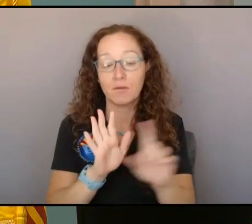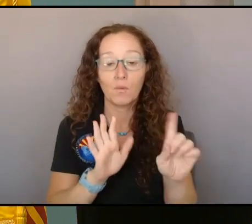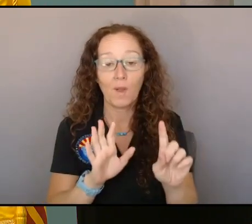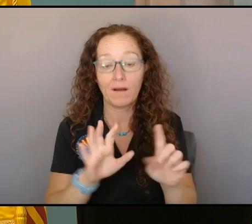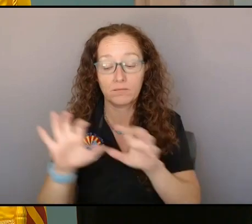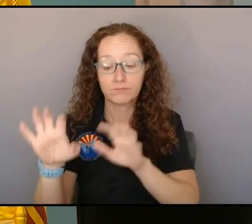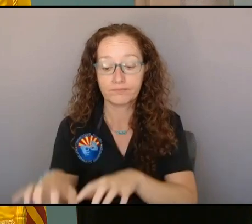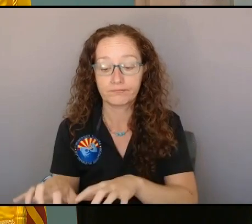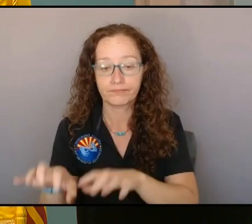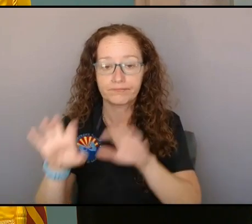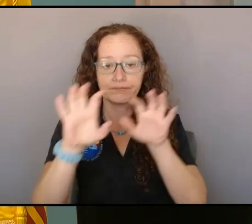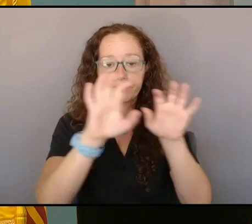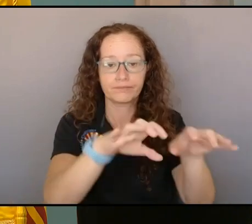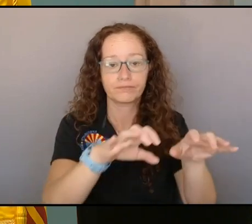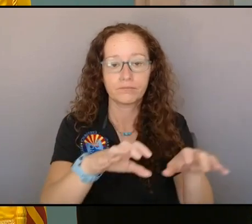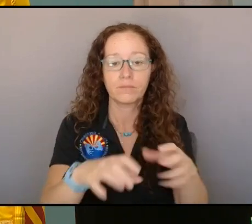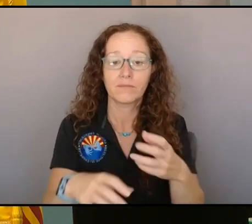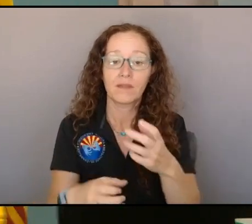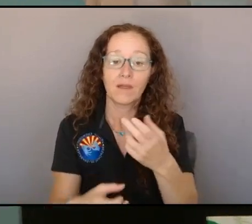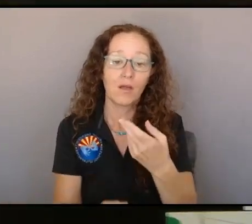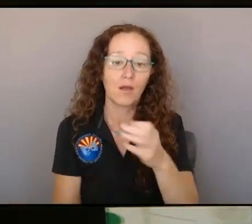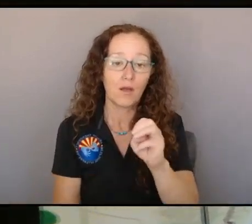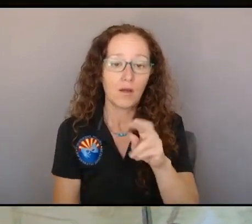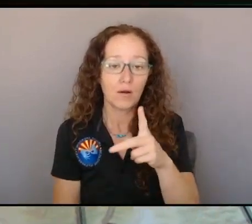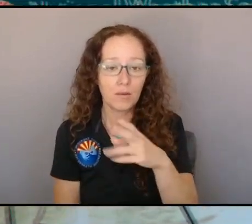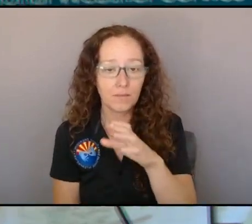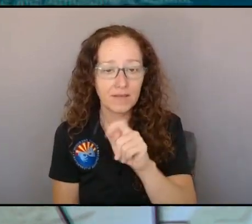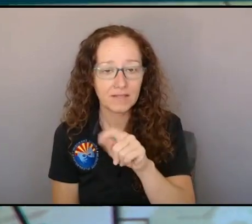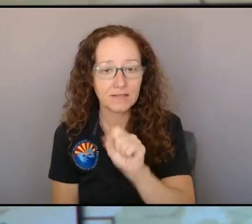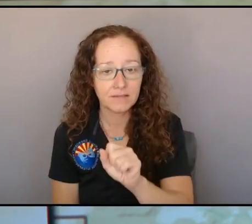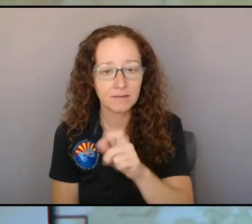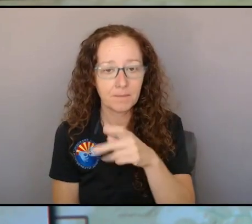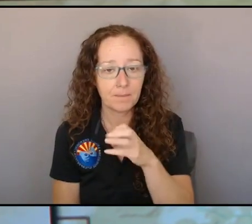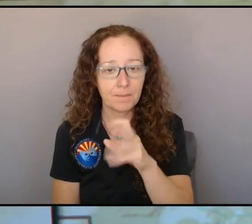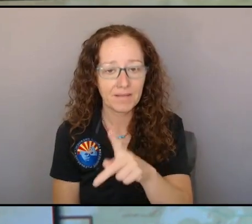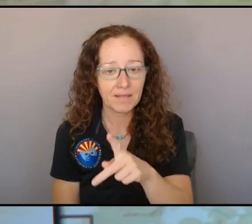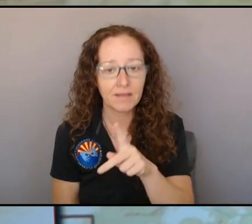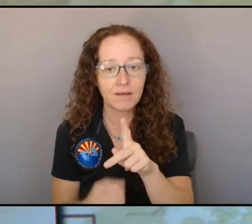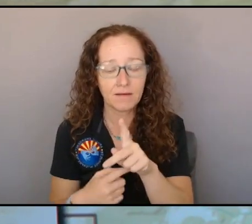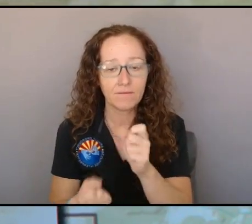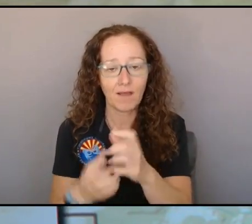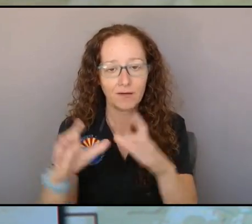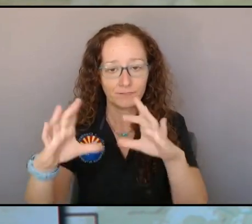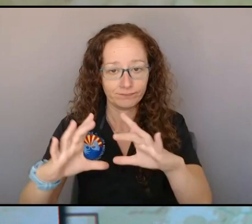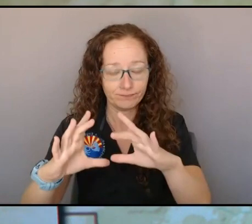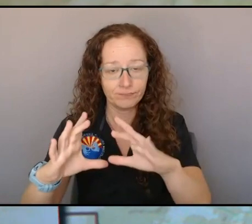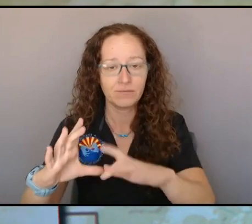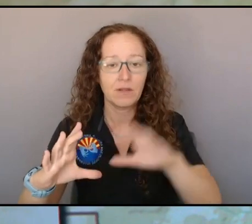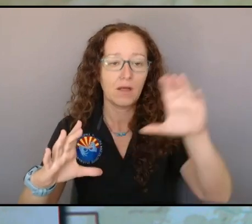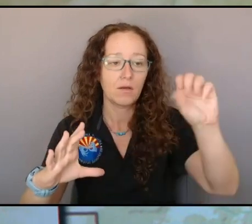Peak Fire here. This is the Cooks Peak Fire. And what you'll notice is a lot of this area, like we said yesterday, it would